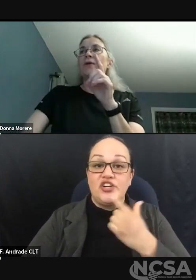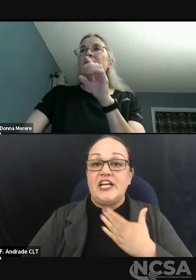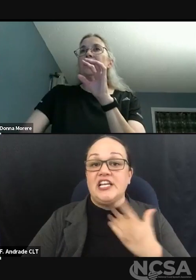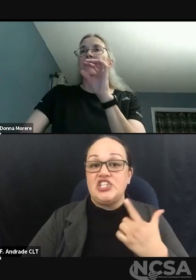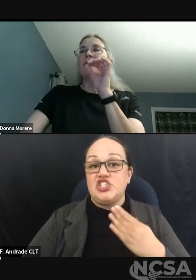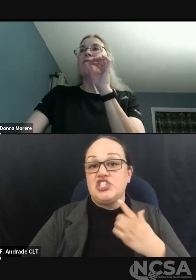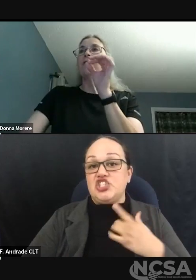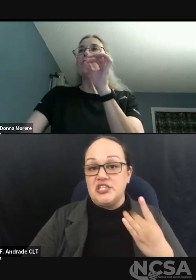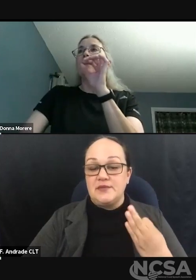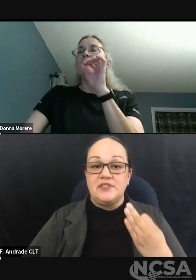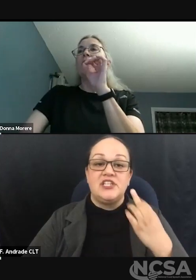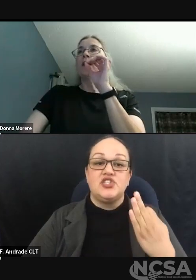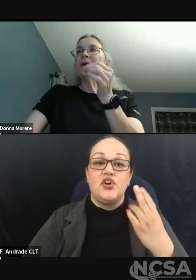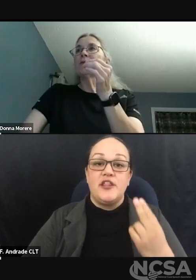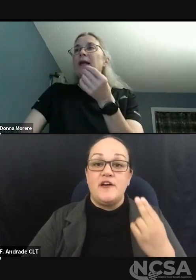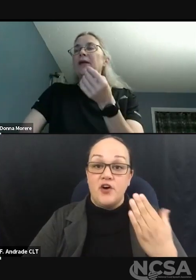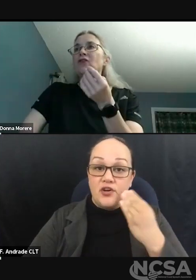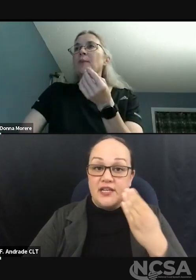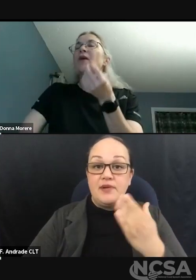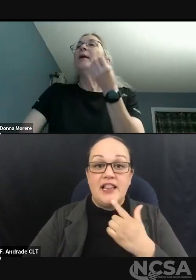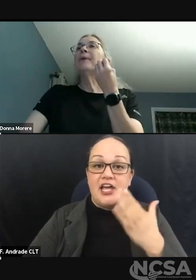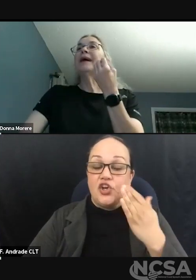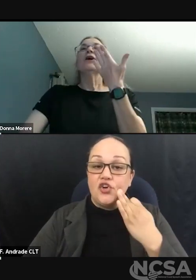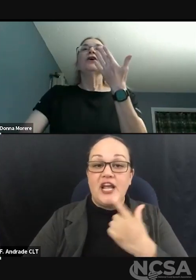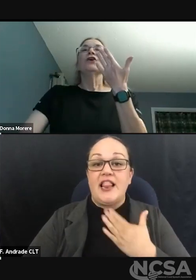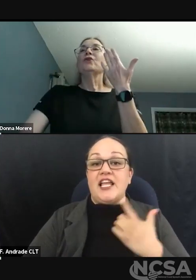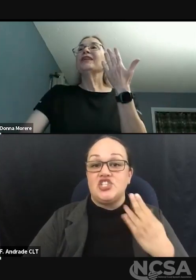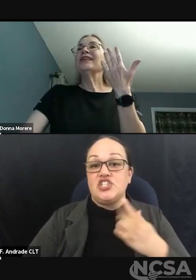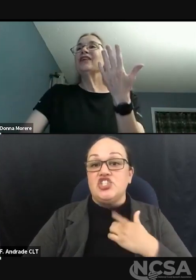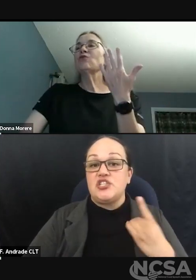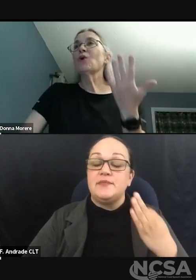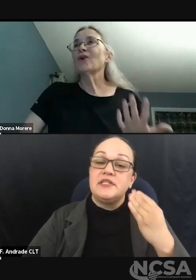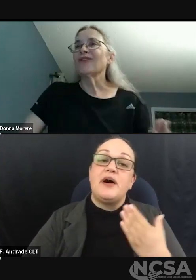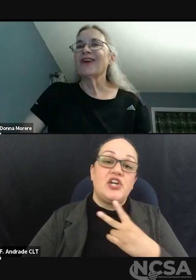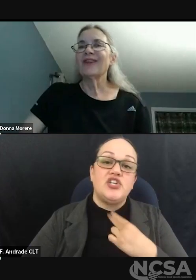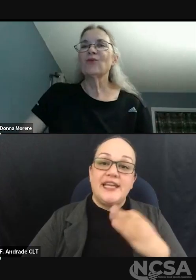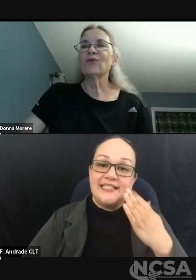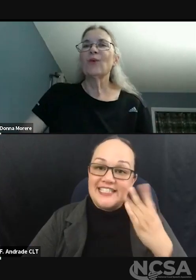that the phoneme letter relationships, but you can teach words this way.